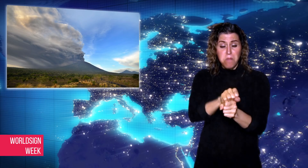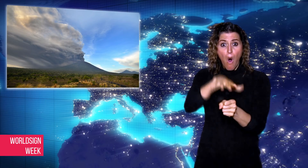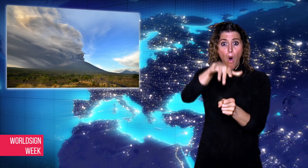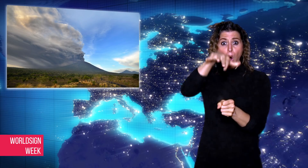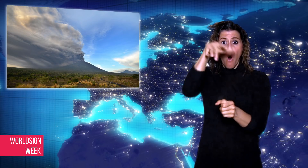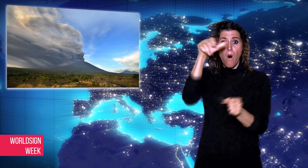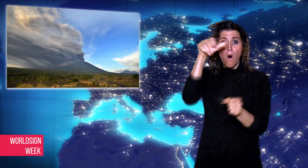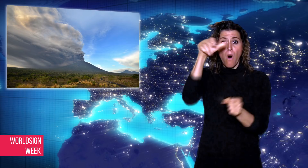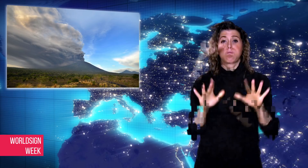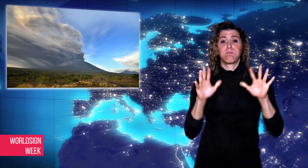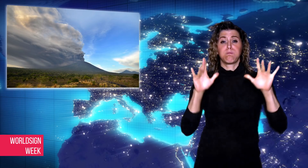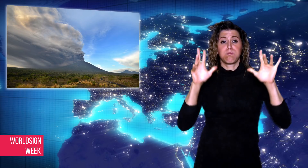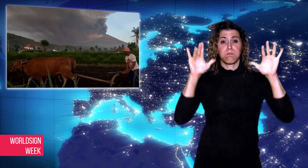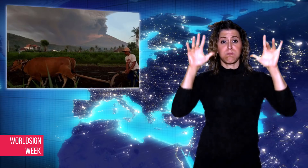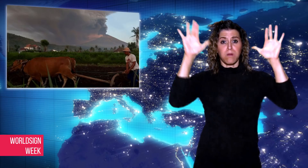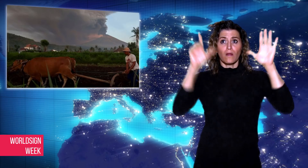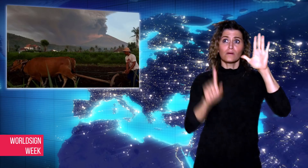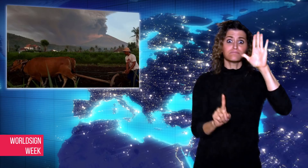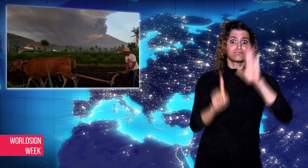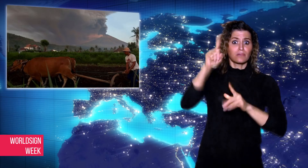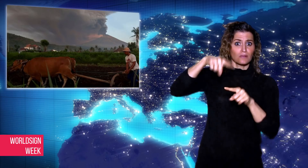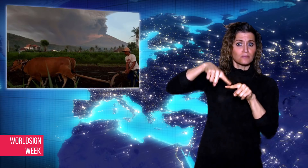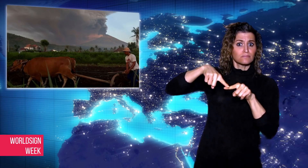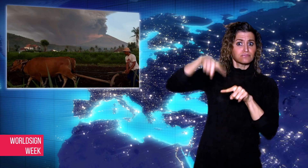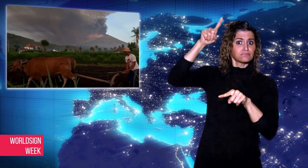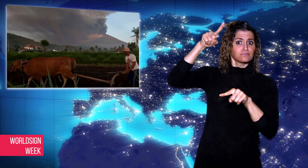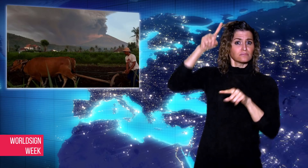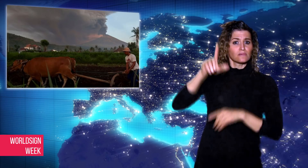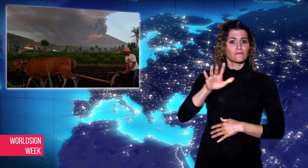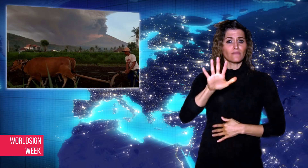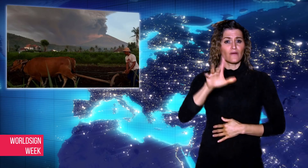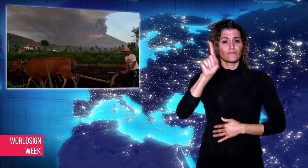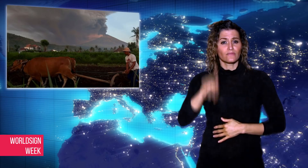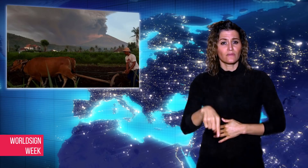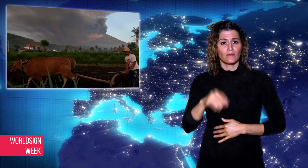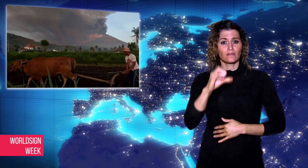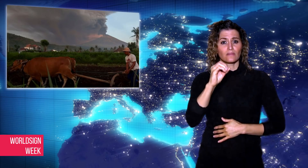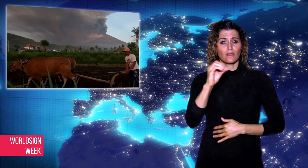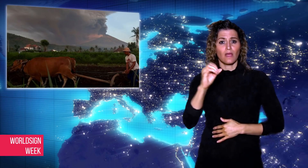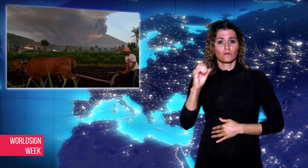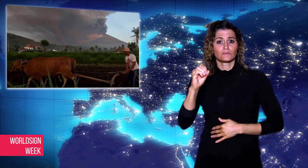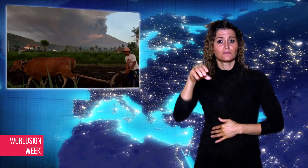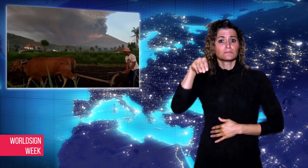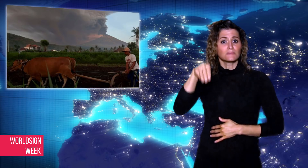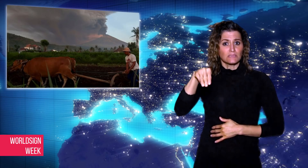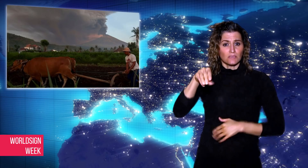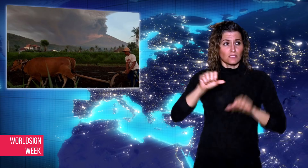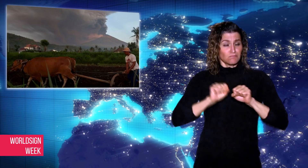atmosphere, and cold lava down the